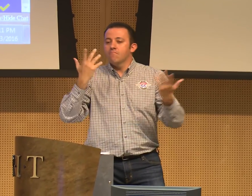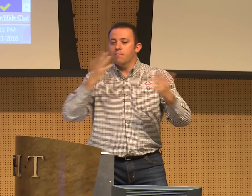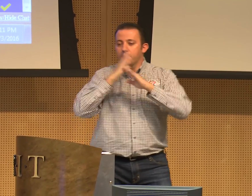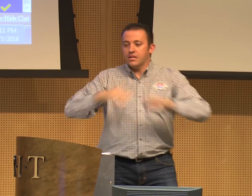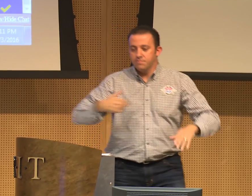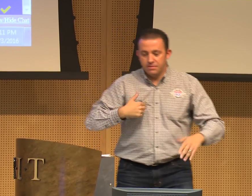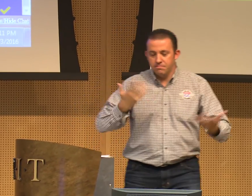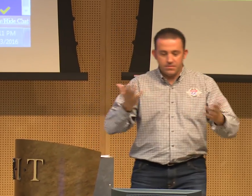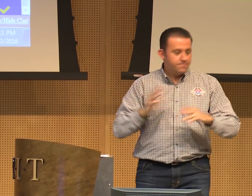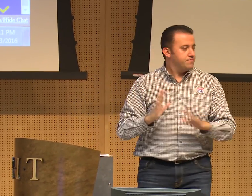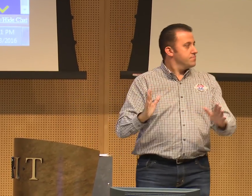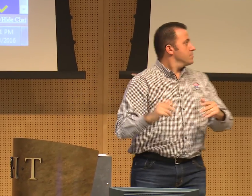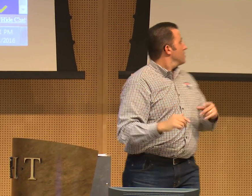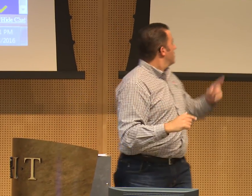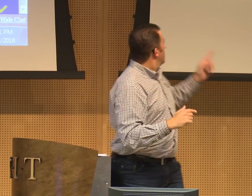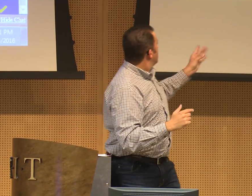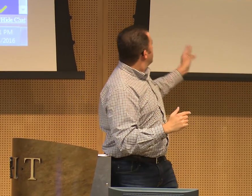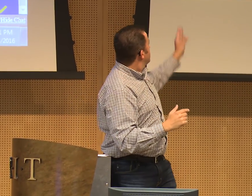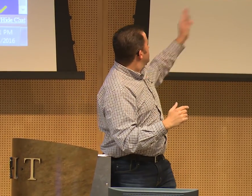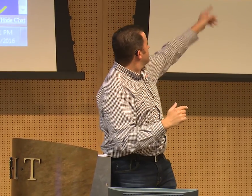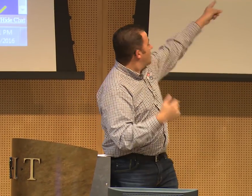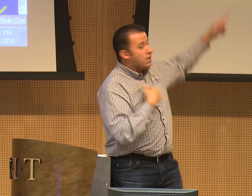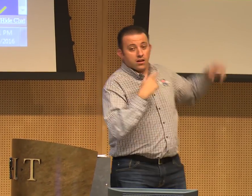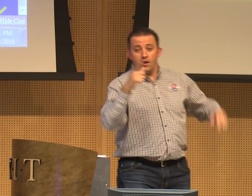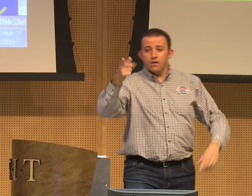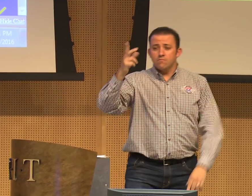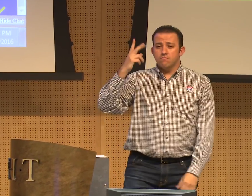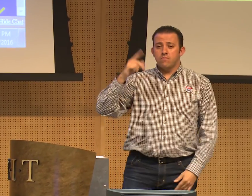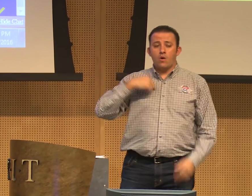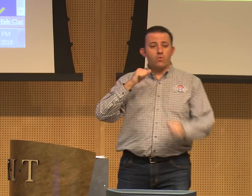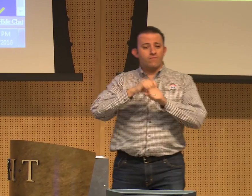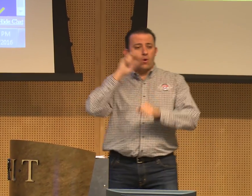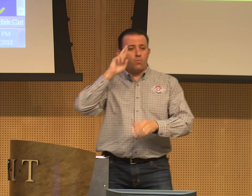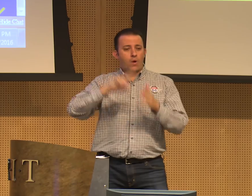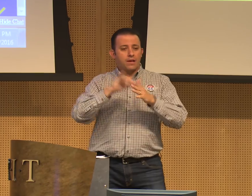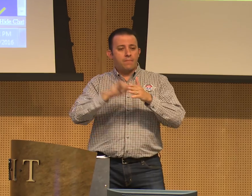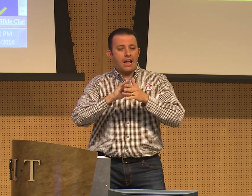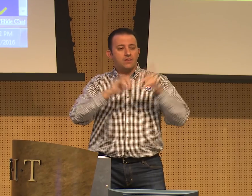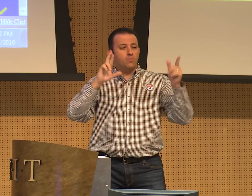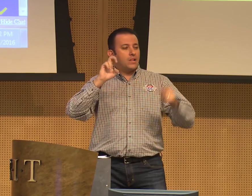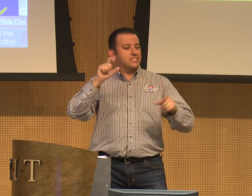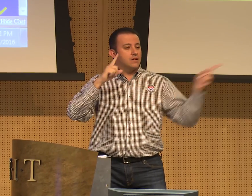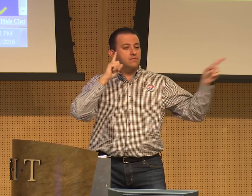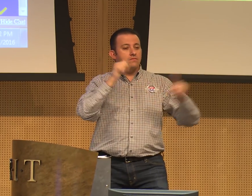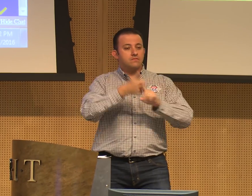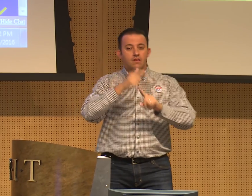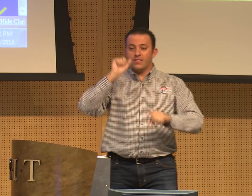I've been blessed but been busy and not been able to complete and forward my education.